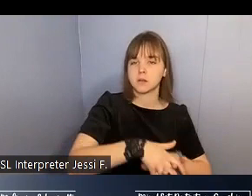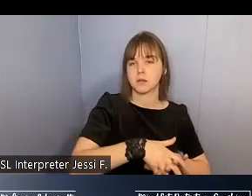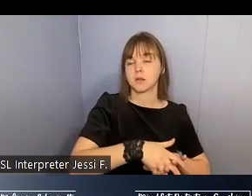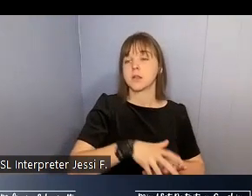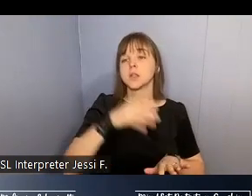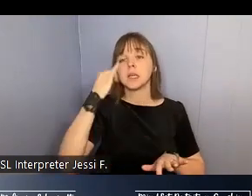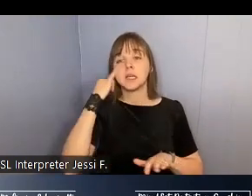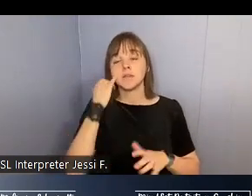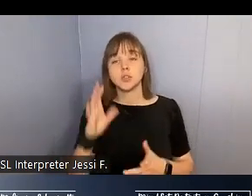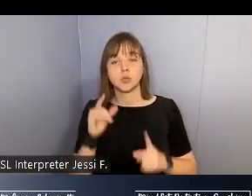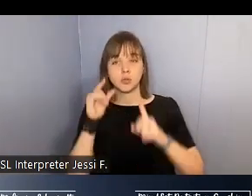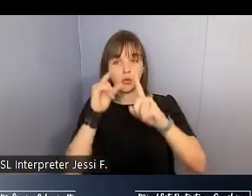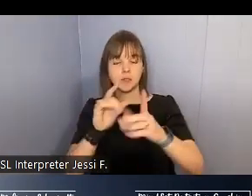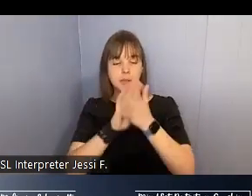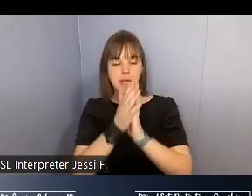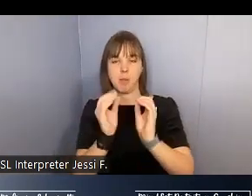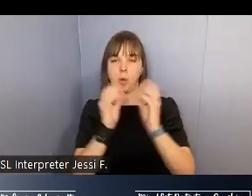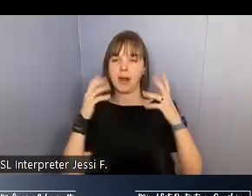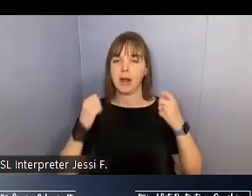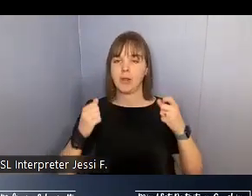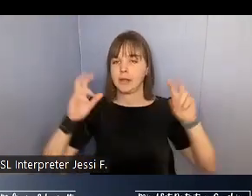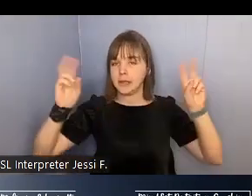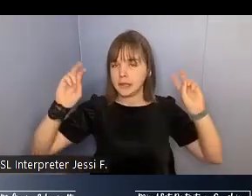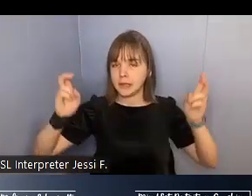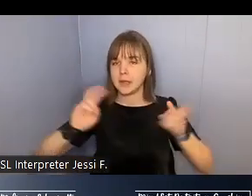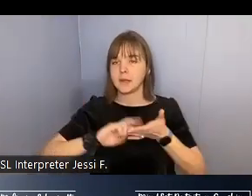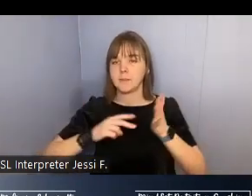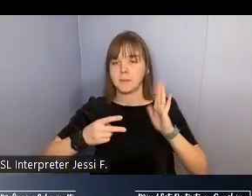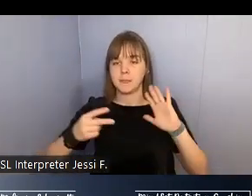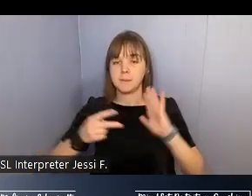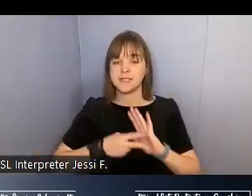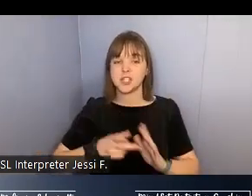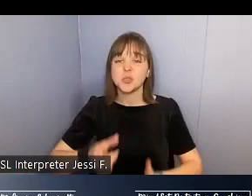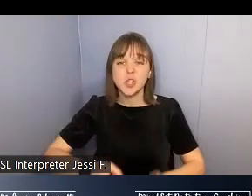in some way, then intentional movement is not negotiable. You have to start to move more.